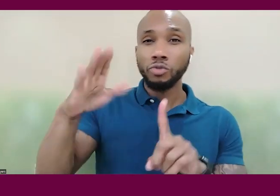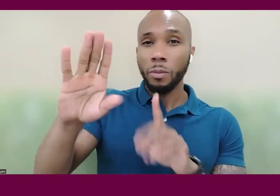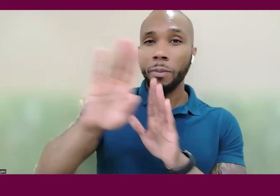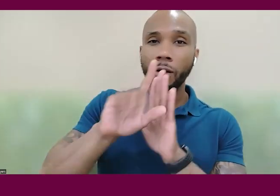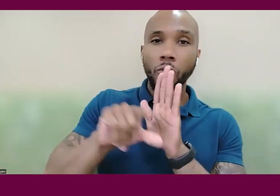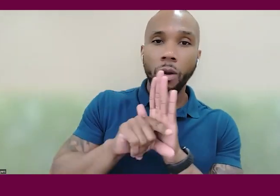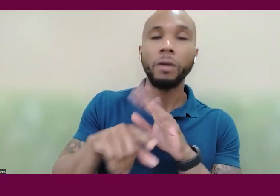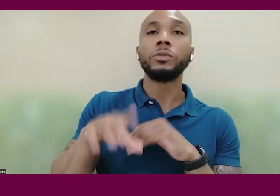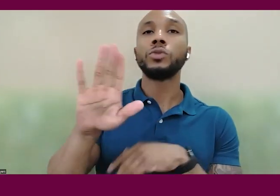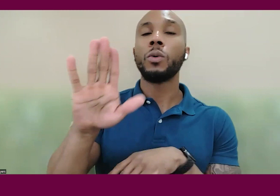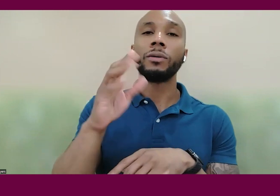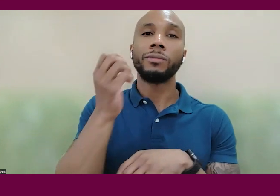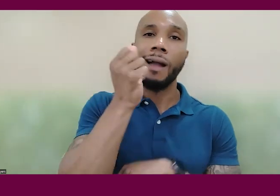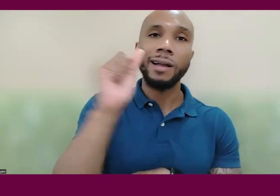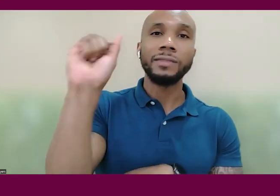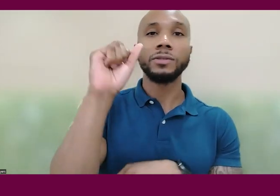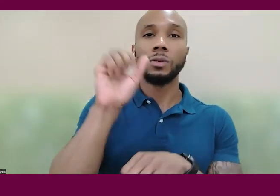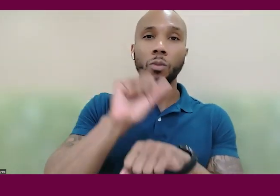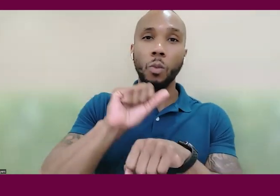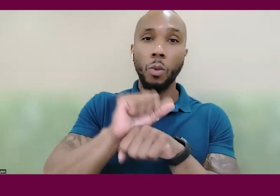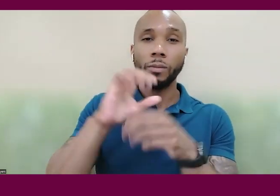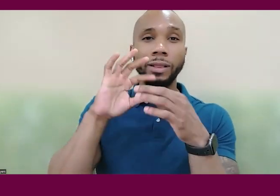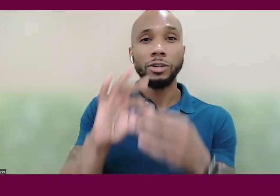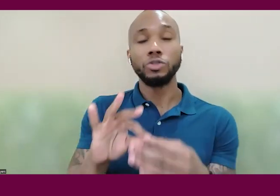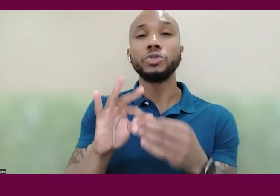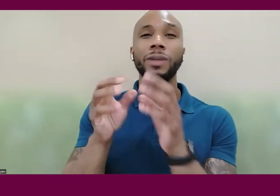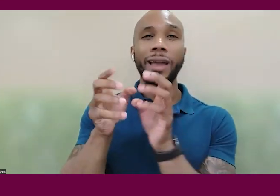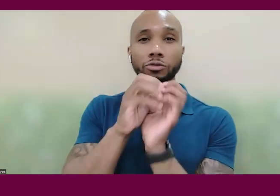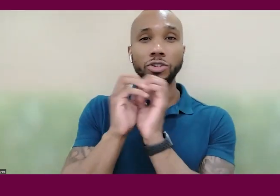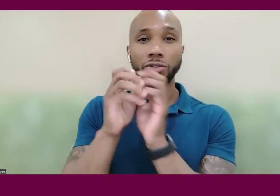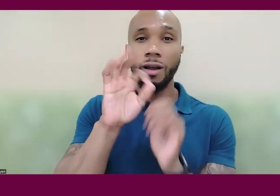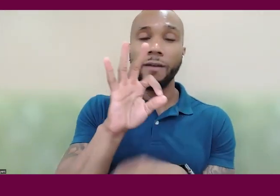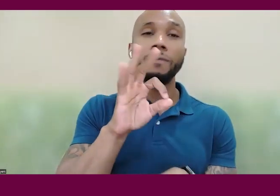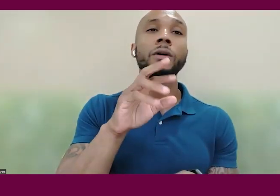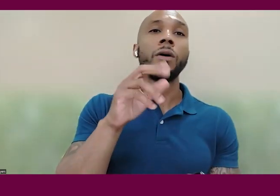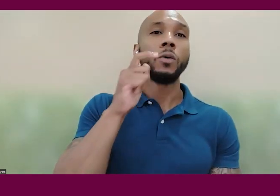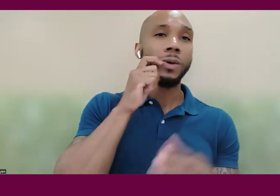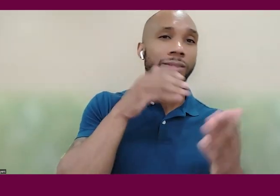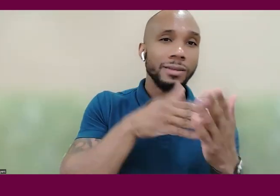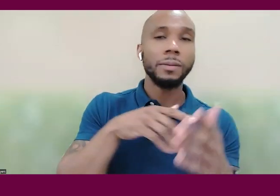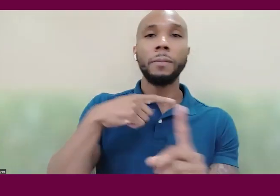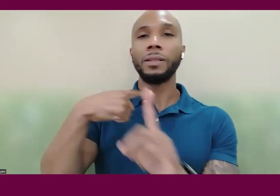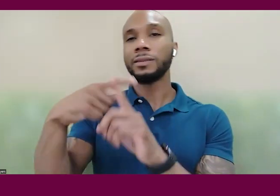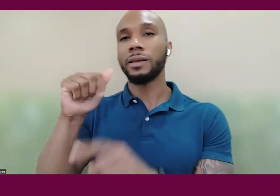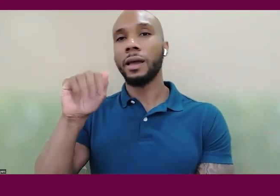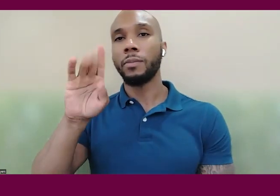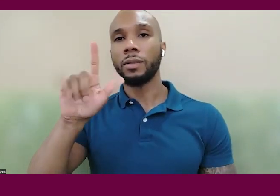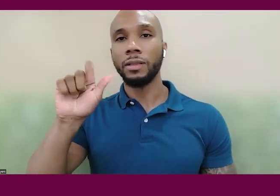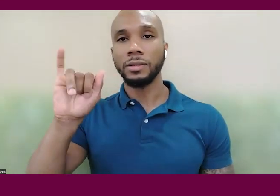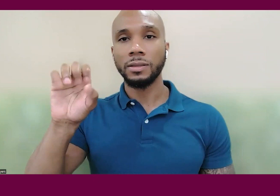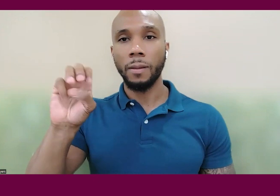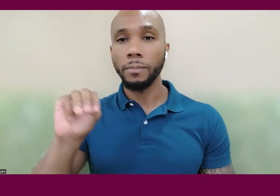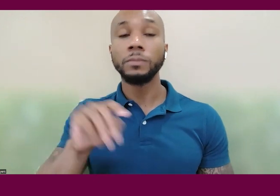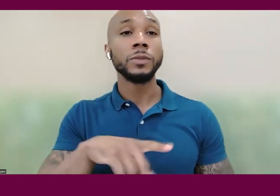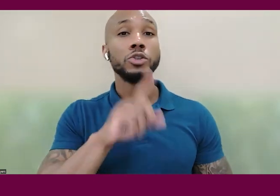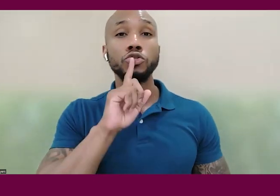background and your activism work pertaining to the intersections of racism and ableism? Lorrell Kilpatrick: Oh, sure.